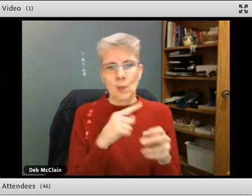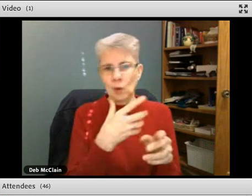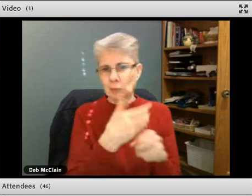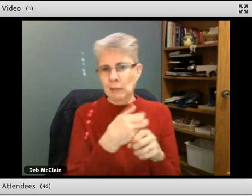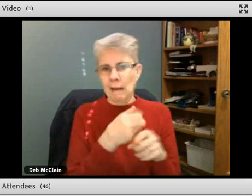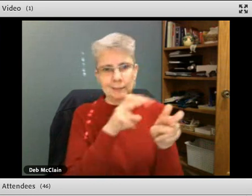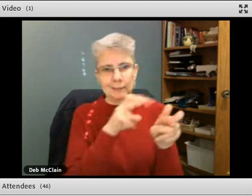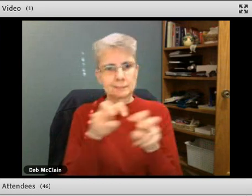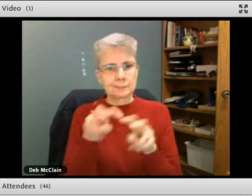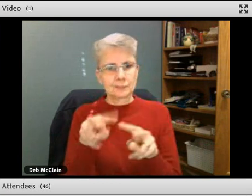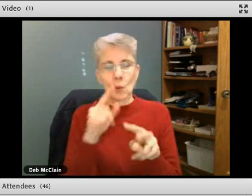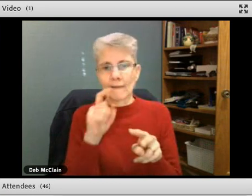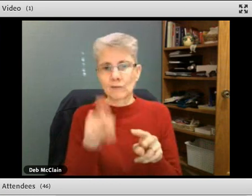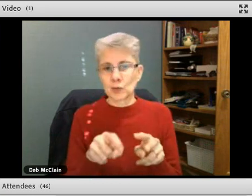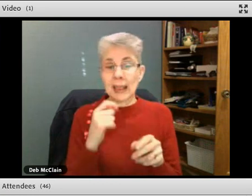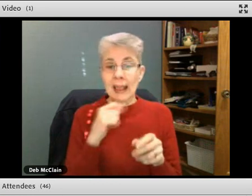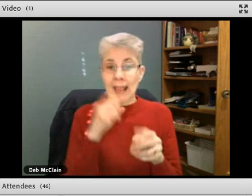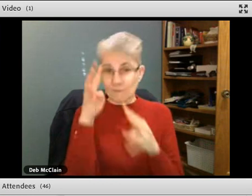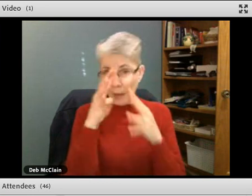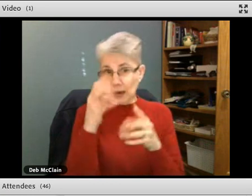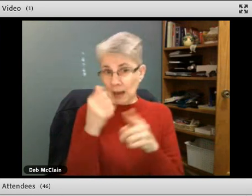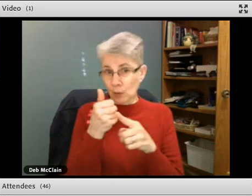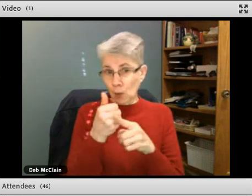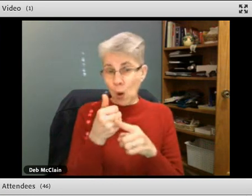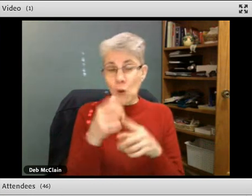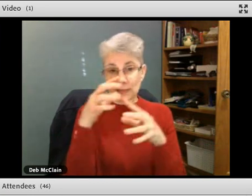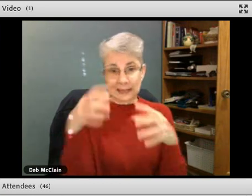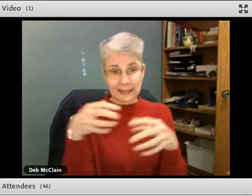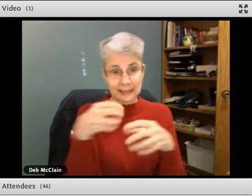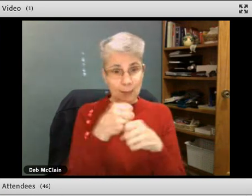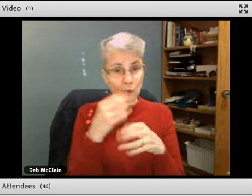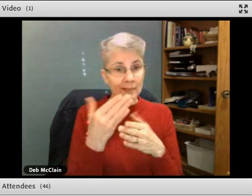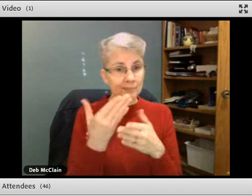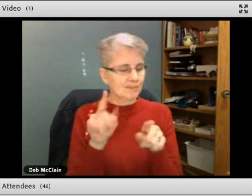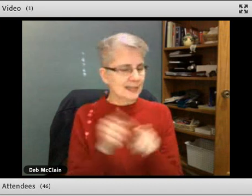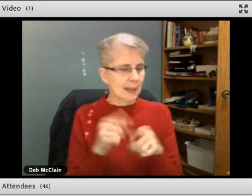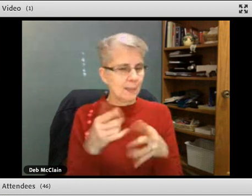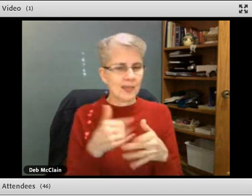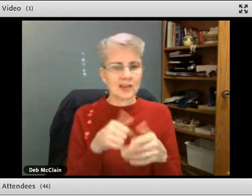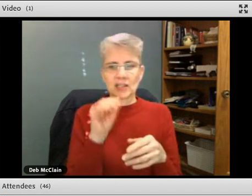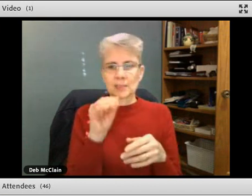You just put the 520 information in without quotes.